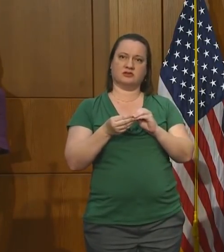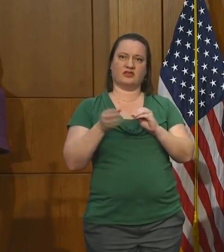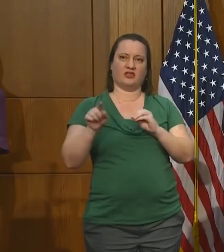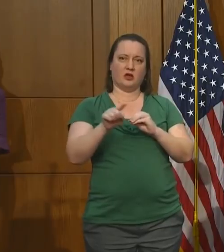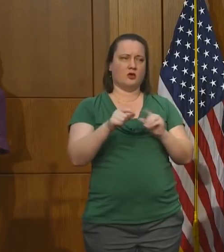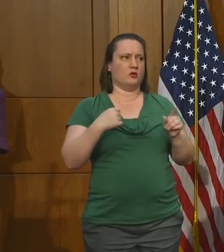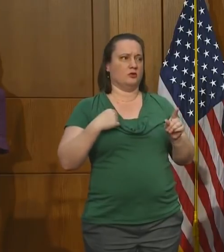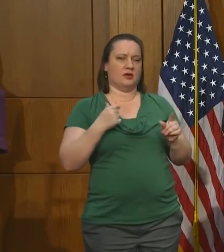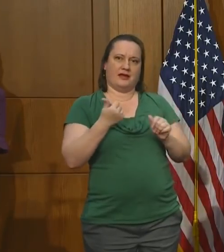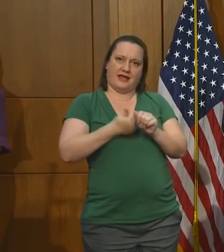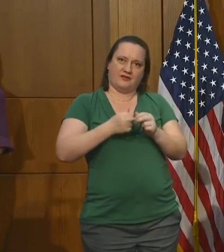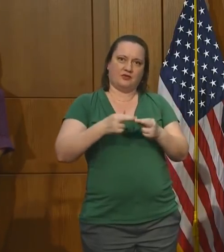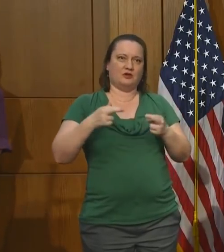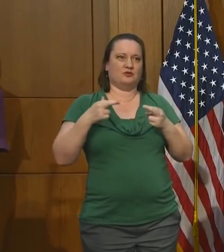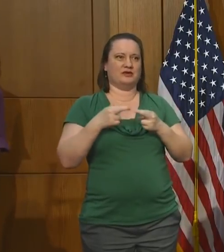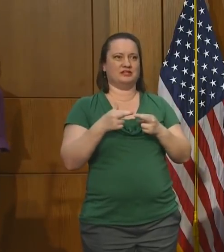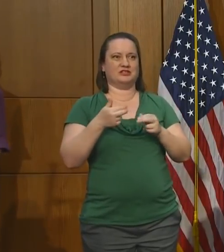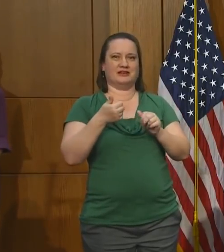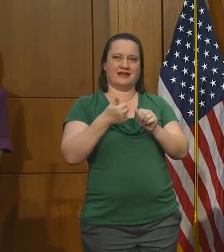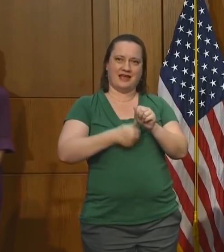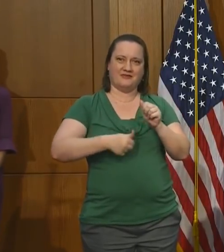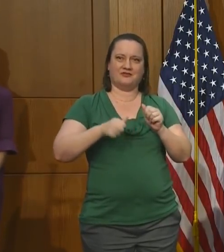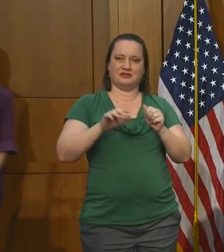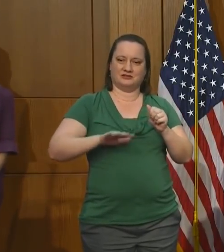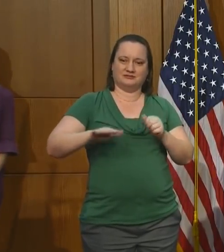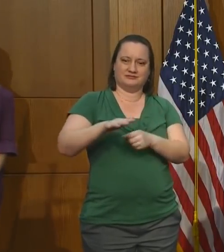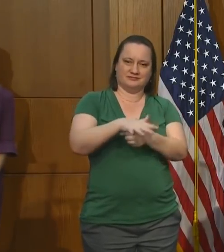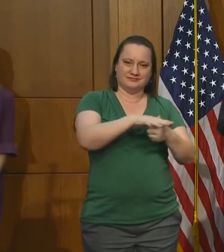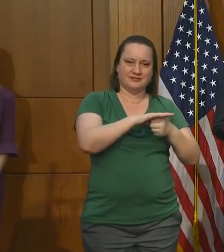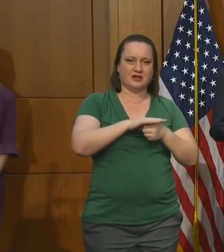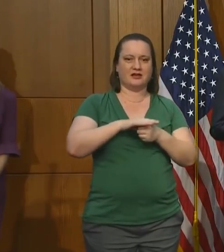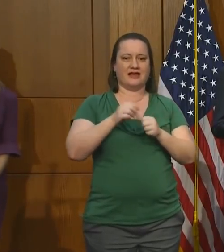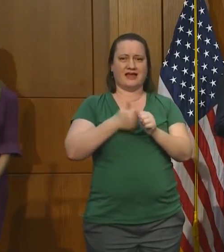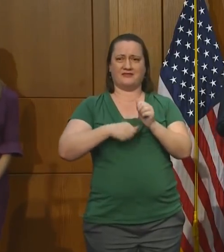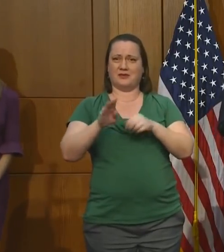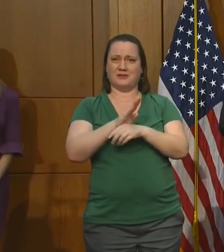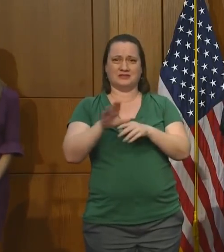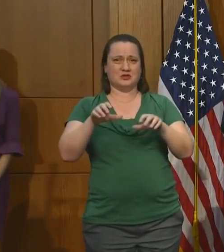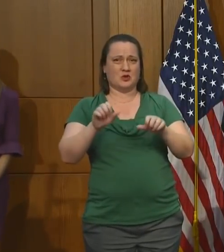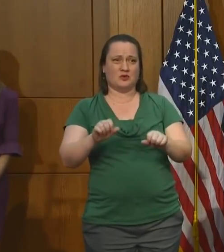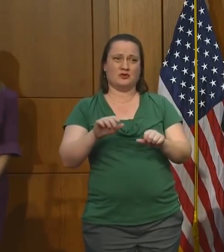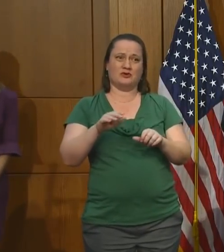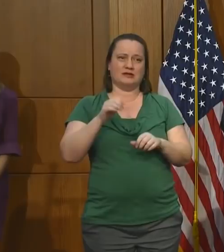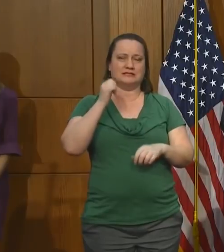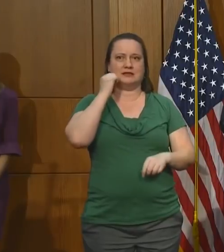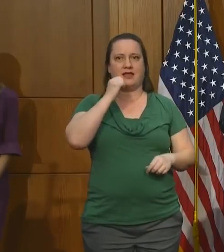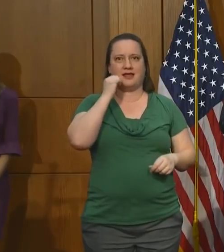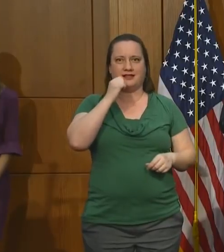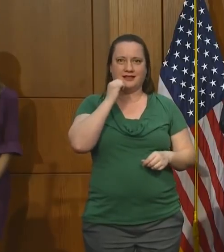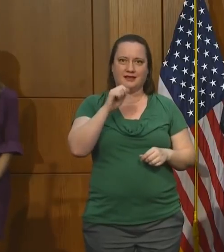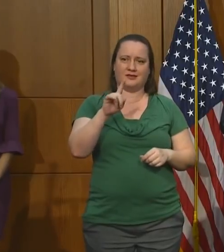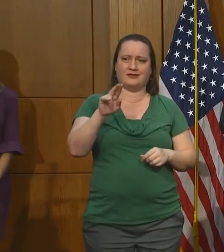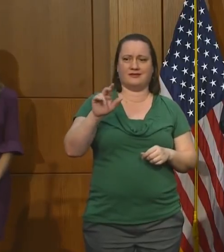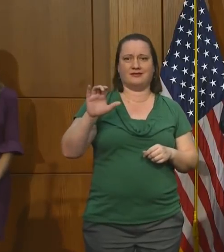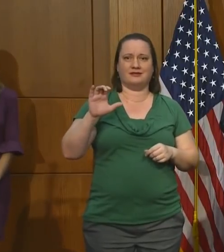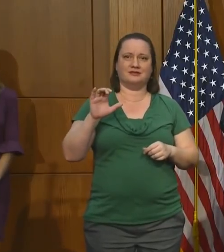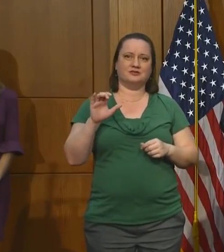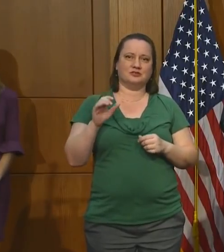INTO REAL. THANK RICHMOND EASTERN SHORE I KNOW THAT THERE HIGHER INCIDENCE OF COVID NINETEEN THEY'RE ASKING. WE HEAR FROM. ROOM AND EVERY JURISTIC. JUST ABOUT EVERY BUSINESS OWNER IN THE